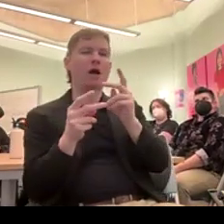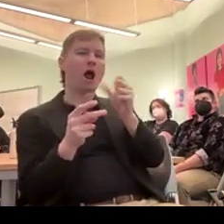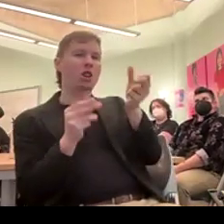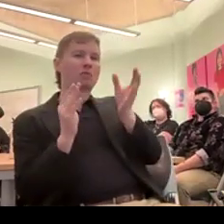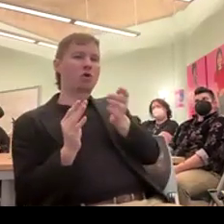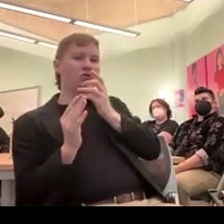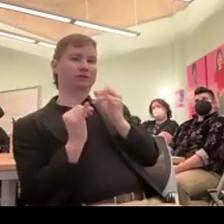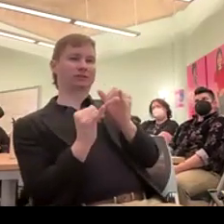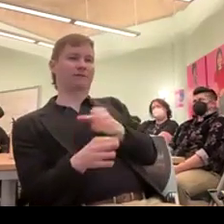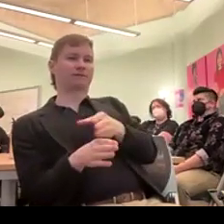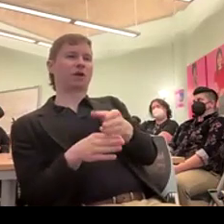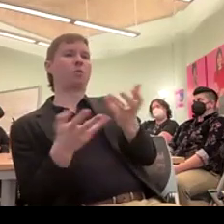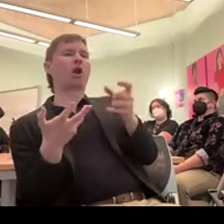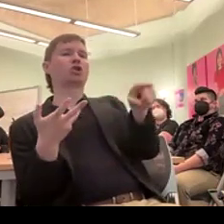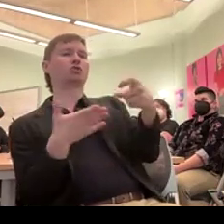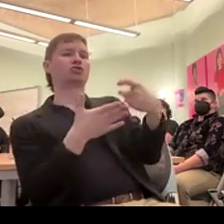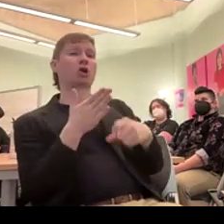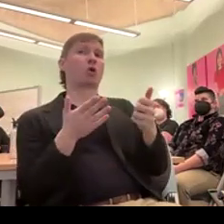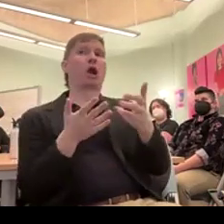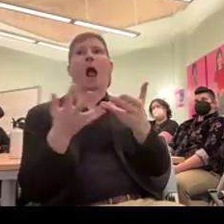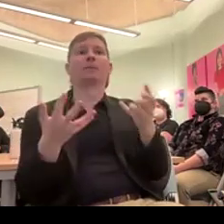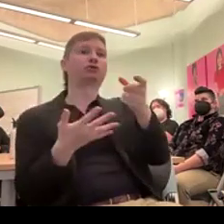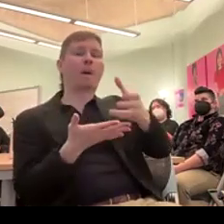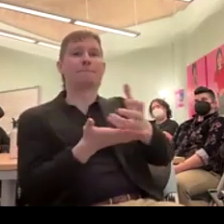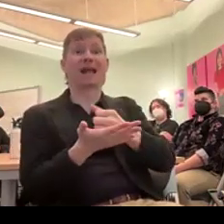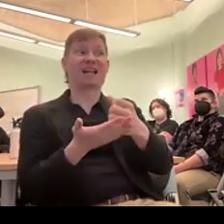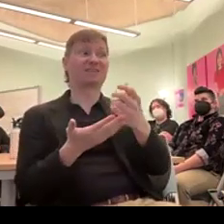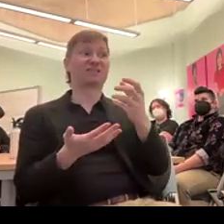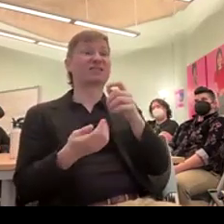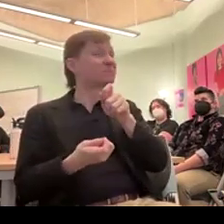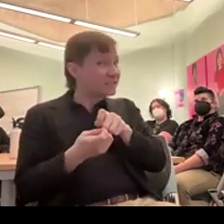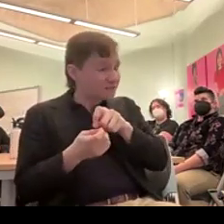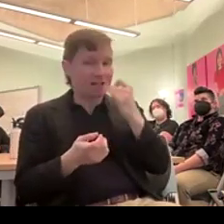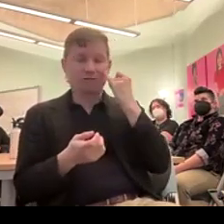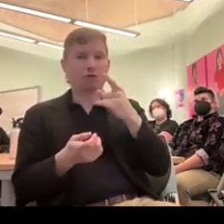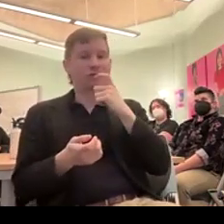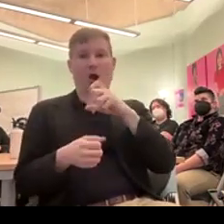and finding out what other people in your field are charging or what they make, especially if